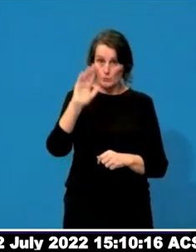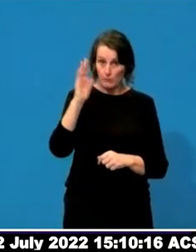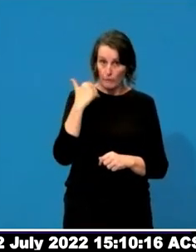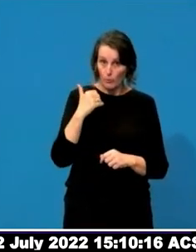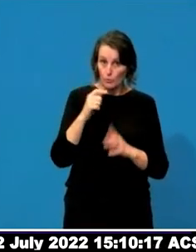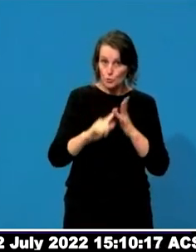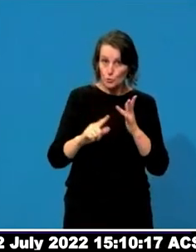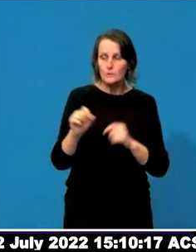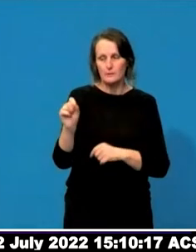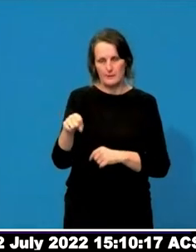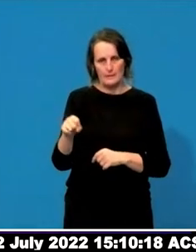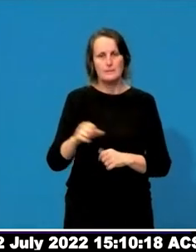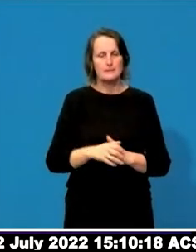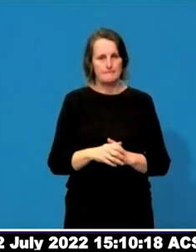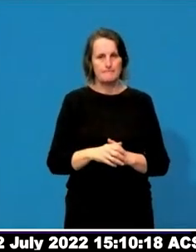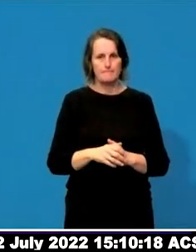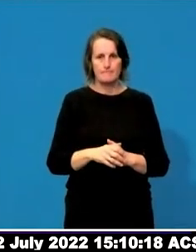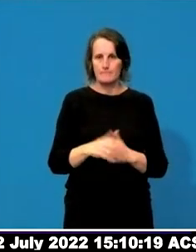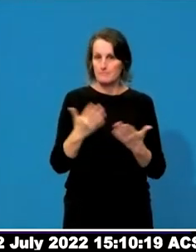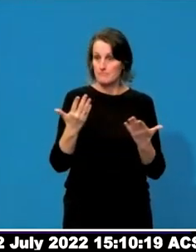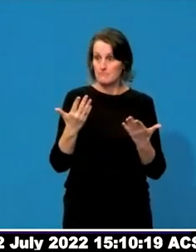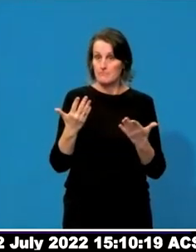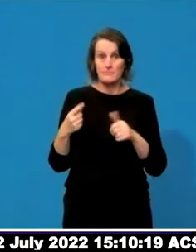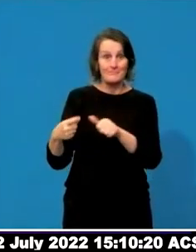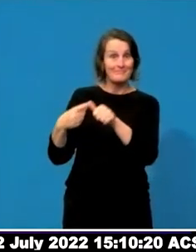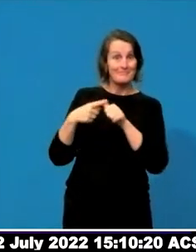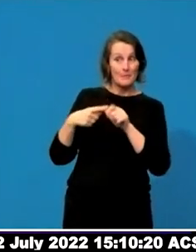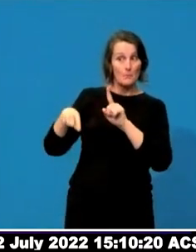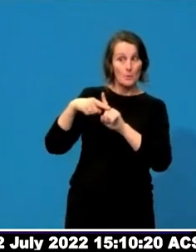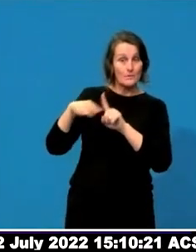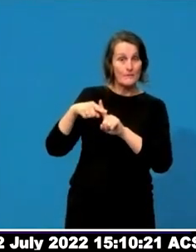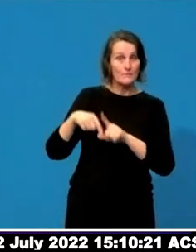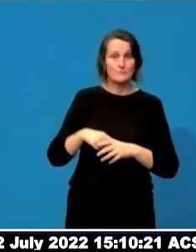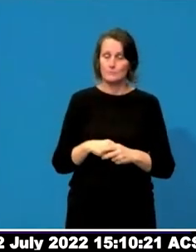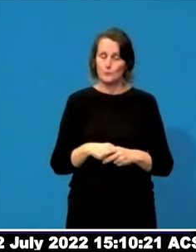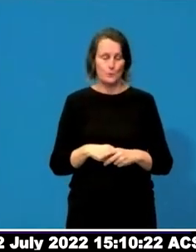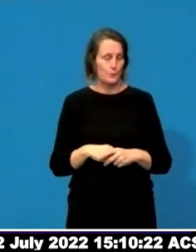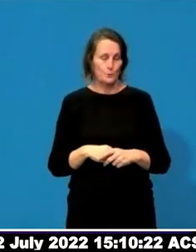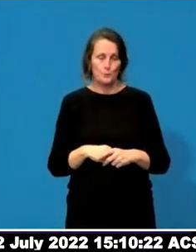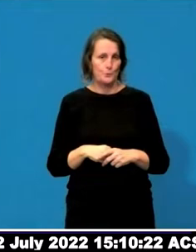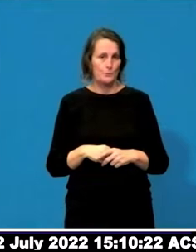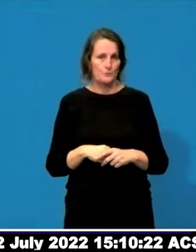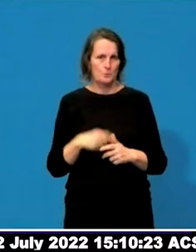Yes. And have you had a positive response to raising that issue? No. Why not?